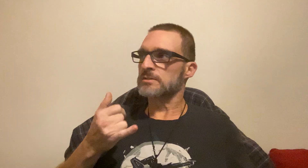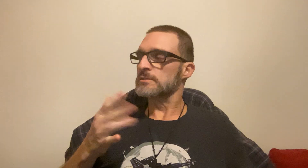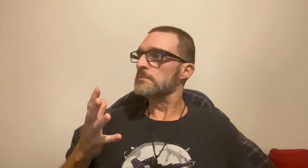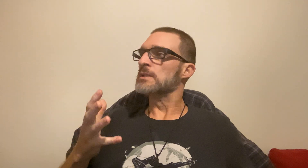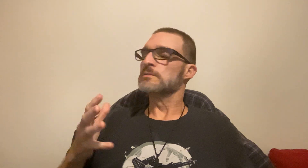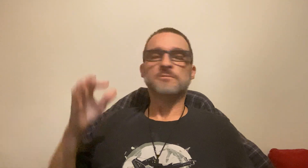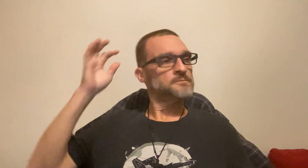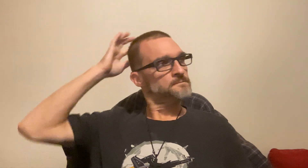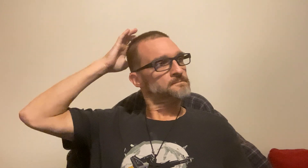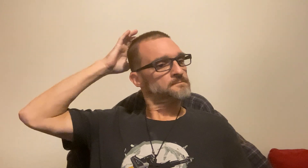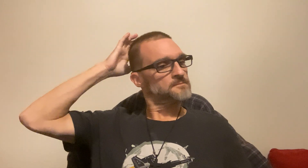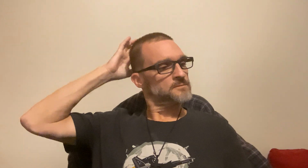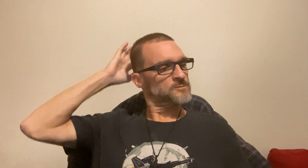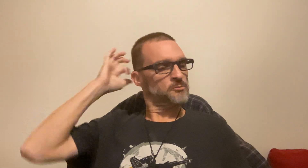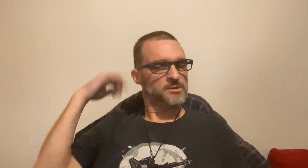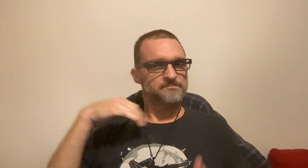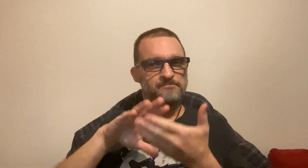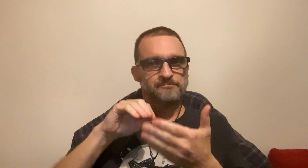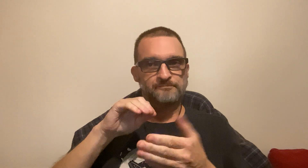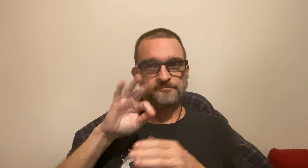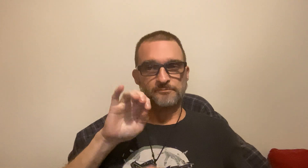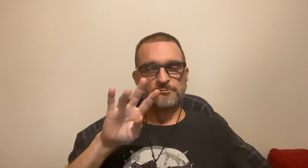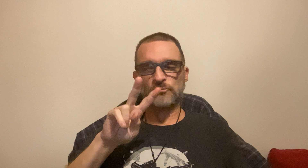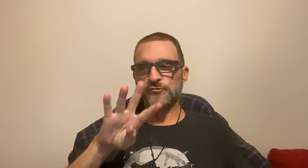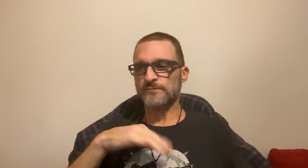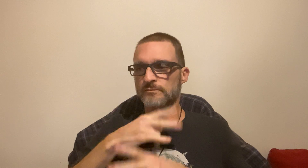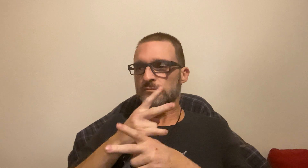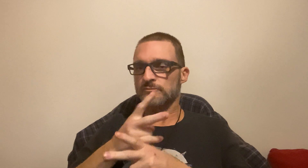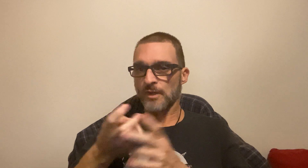That's painful right now. I learned that for February 24th that I need to be careful